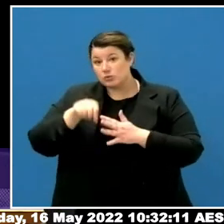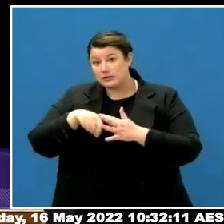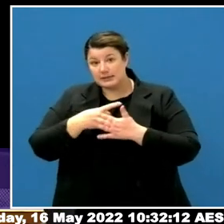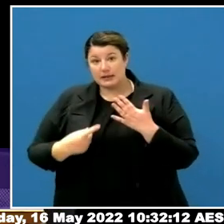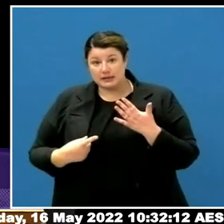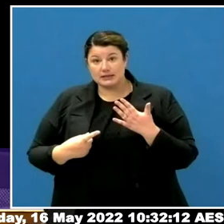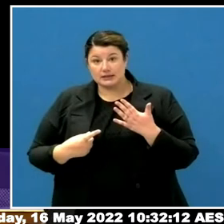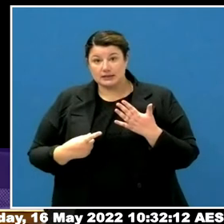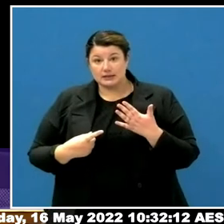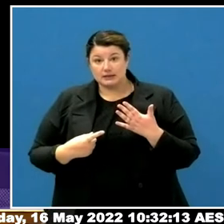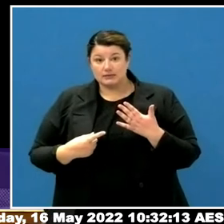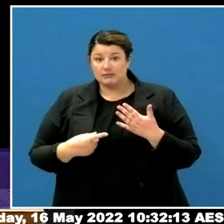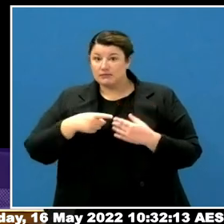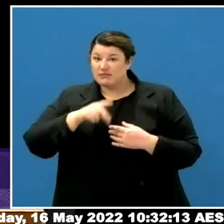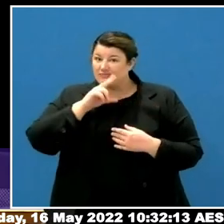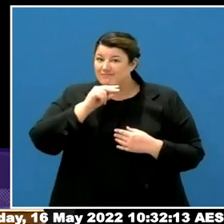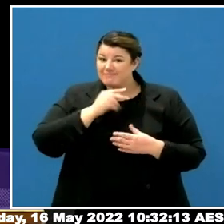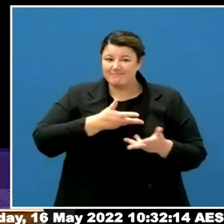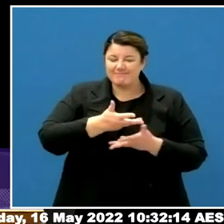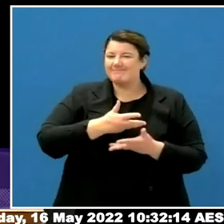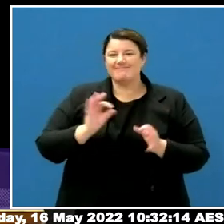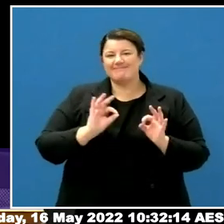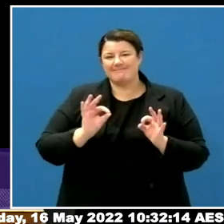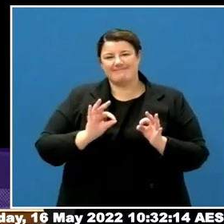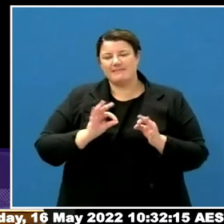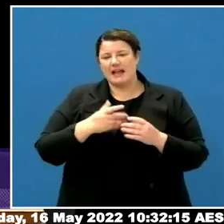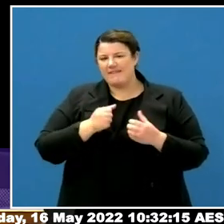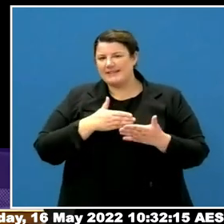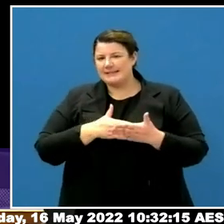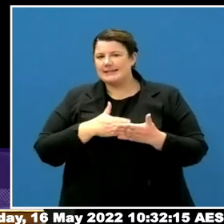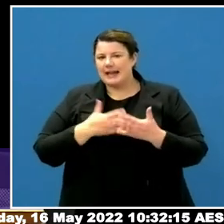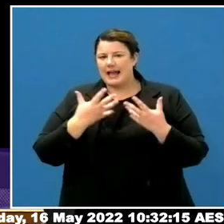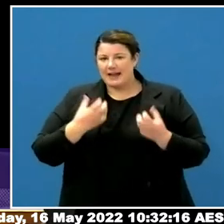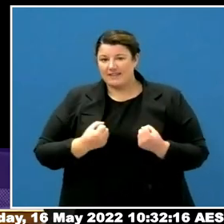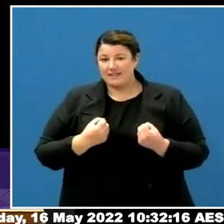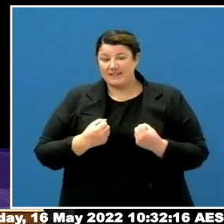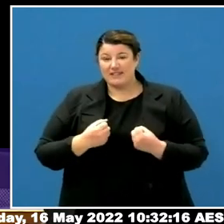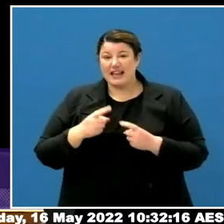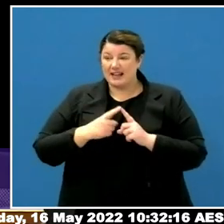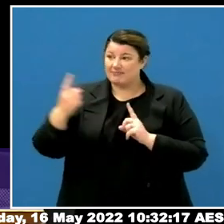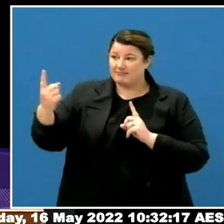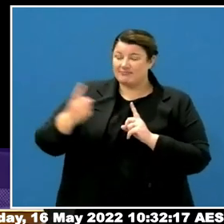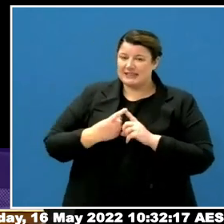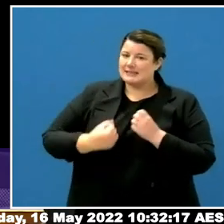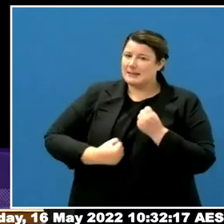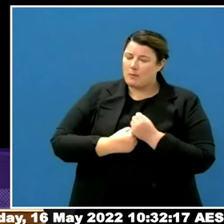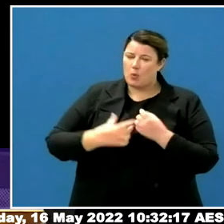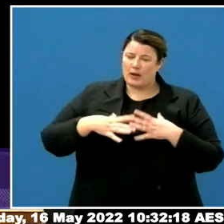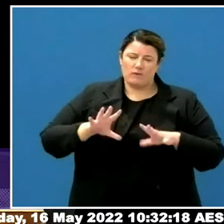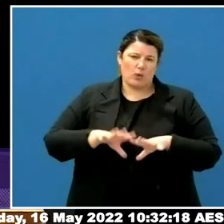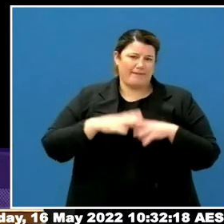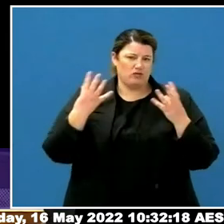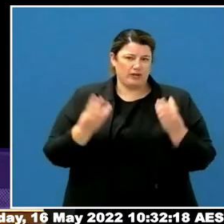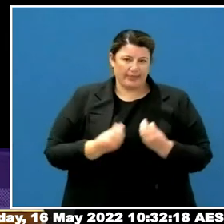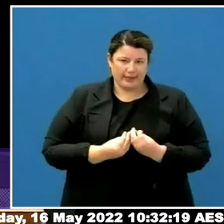He's predominantly nonverbal and requires assistance with almost all aspects of daily living and personal care.